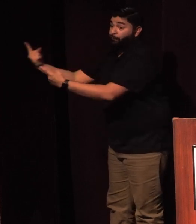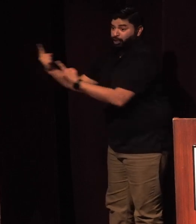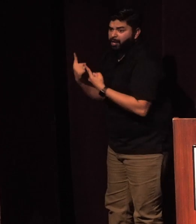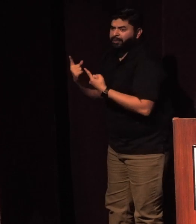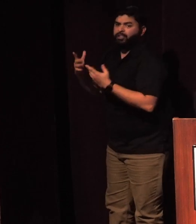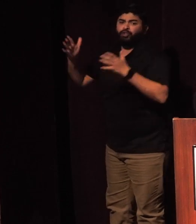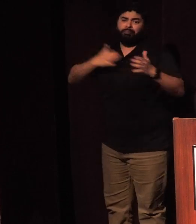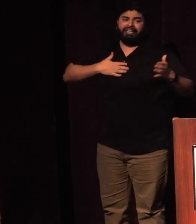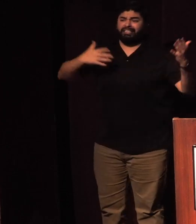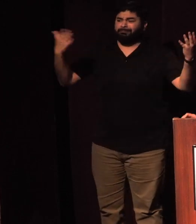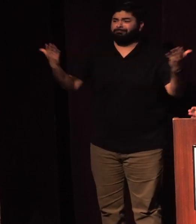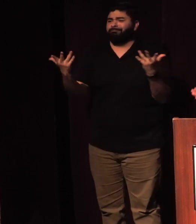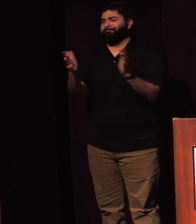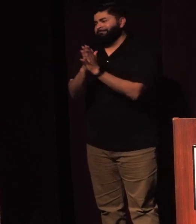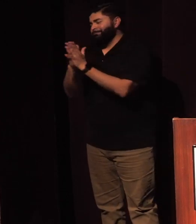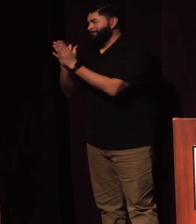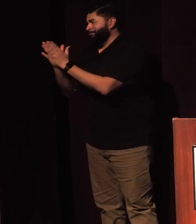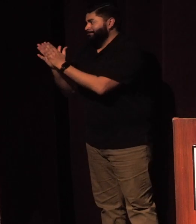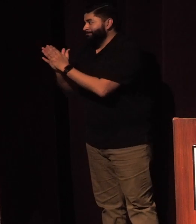So I am so in all of all you do and I really thank you for your leadership.